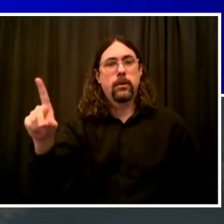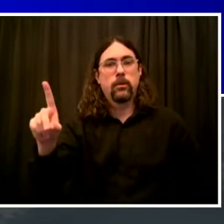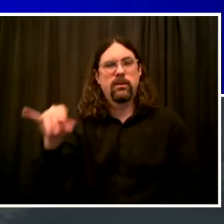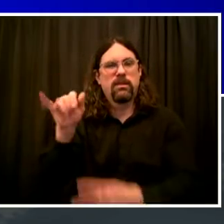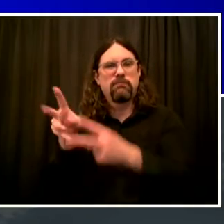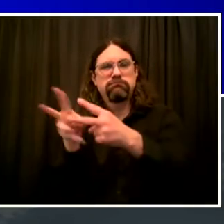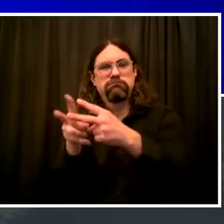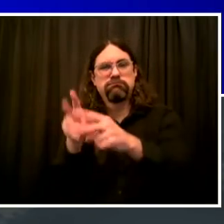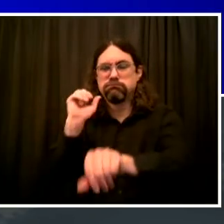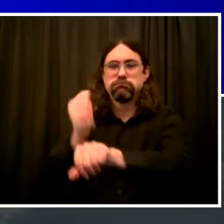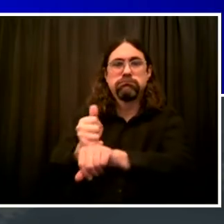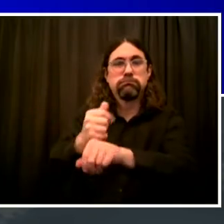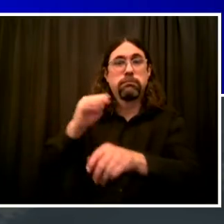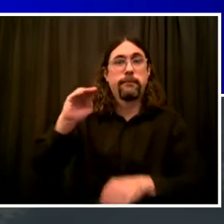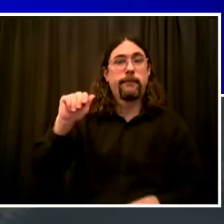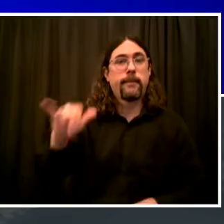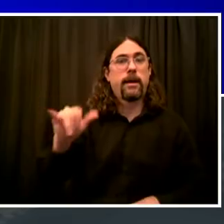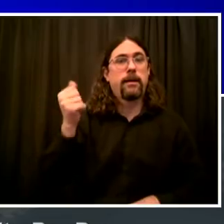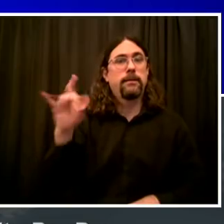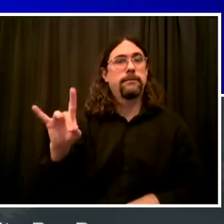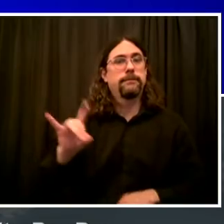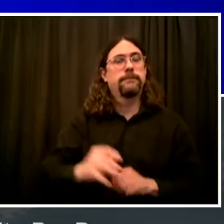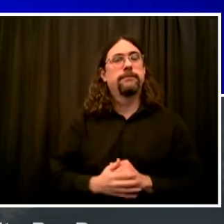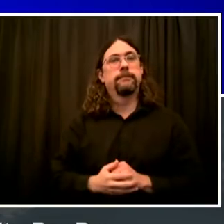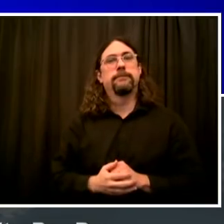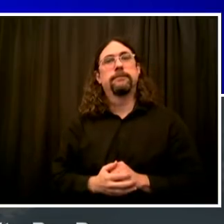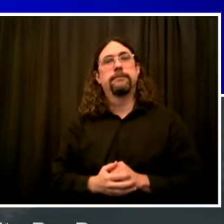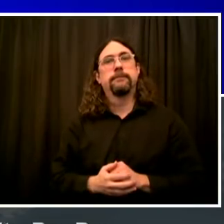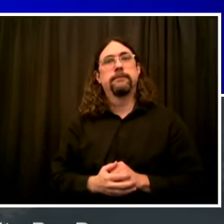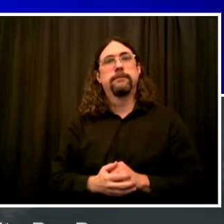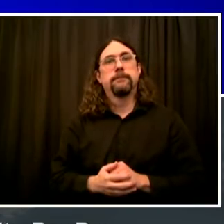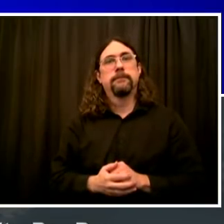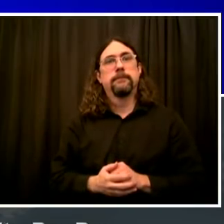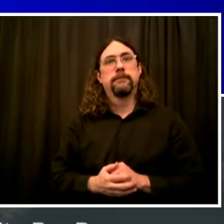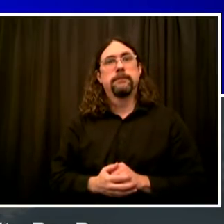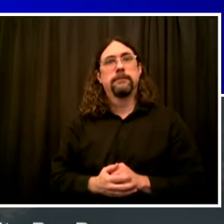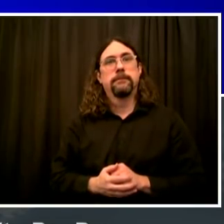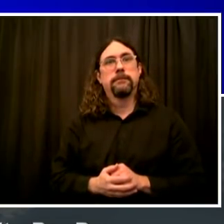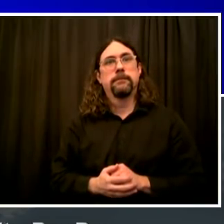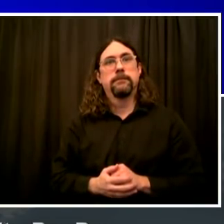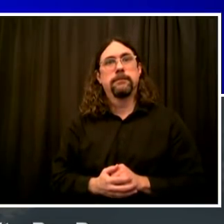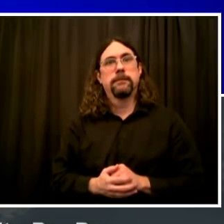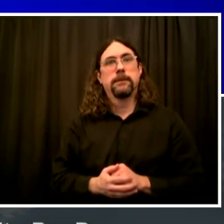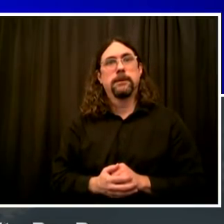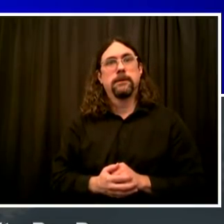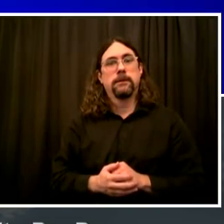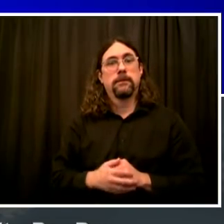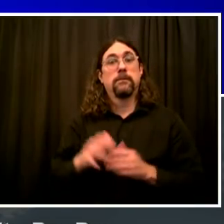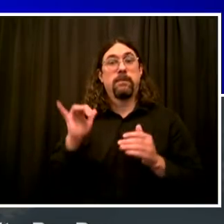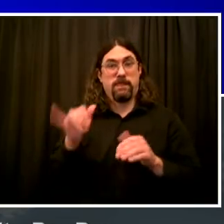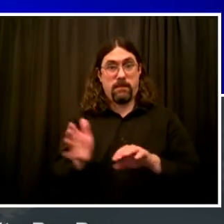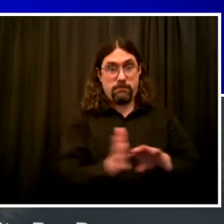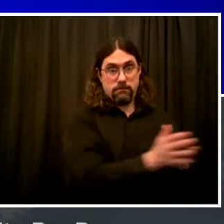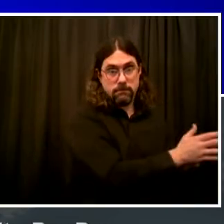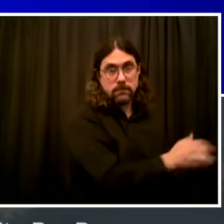THOSE TWOIT SES WILL BRING OUR OVERALL CAPACITY UP TO 6300 TESTS A DAY AT THOSE FACILITIES.